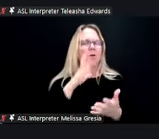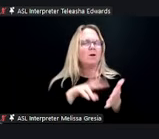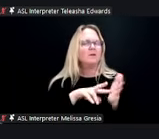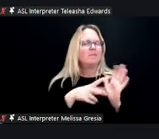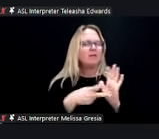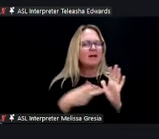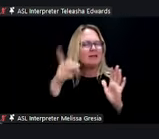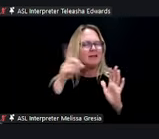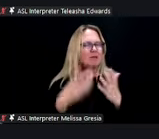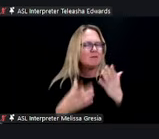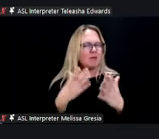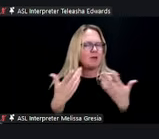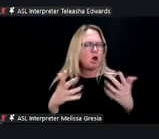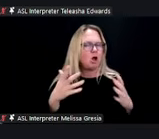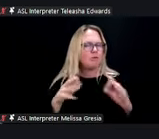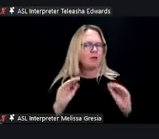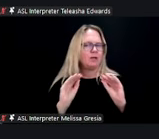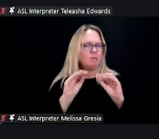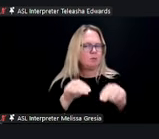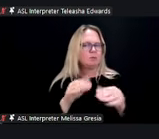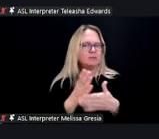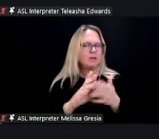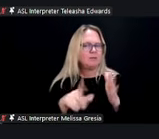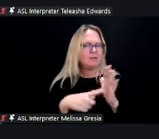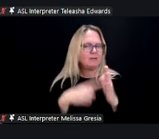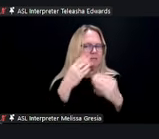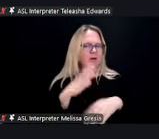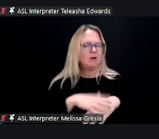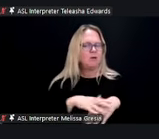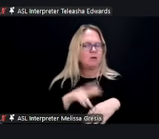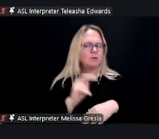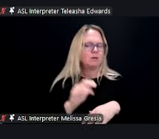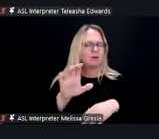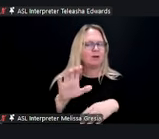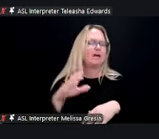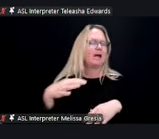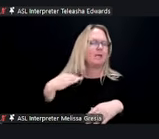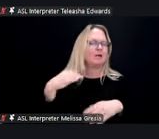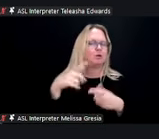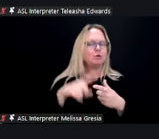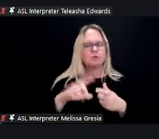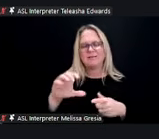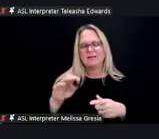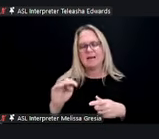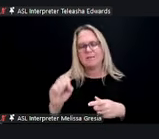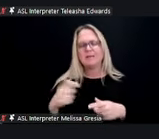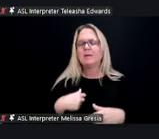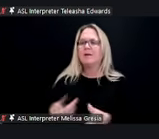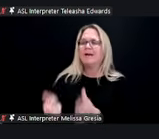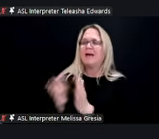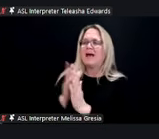of this in our North Carolina application to CMS and I'm going to ask Rachel to keep me honest. I